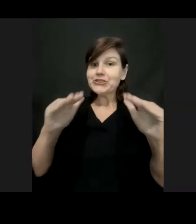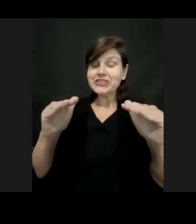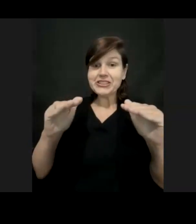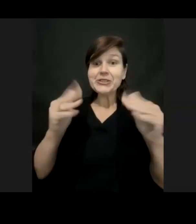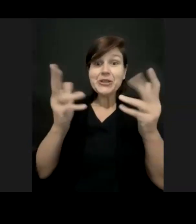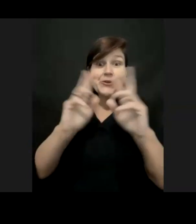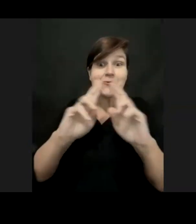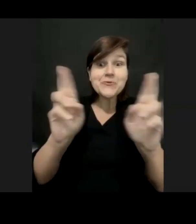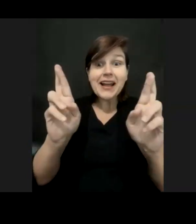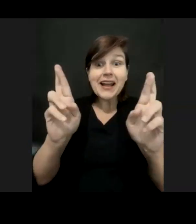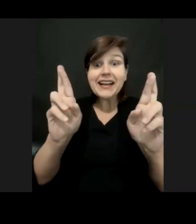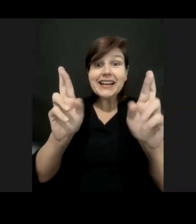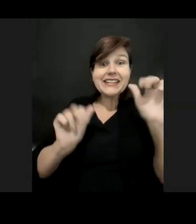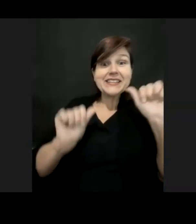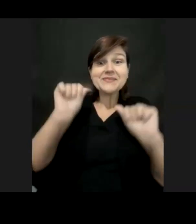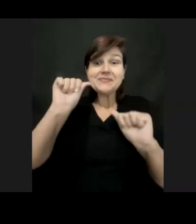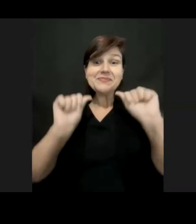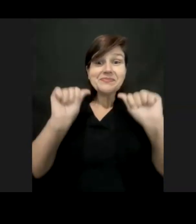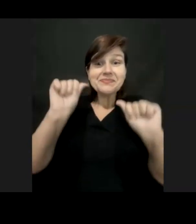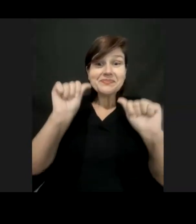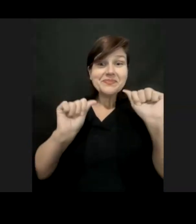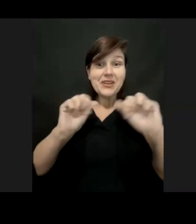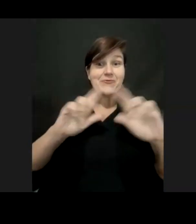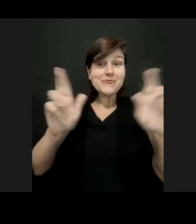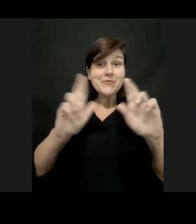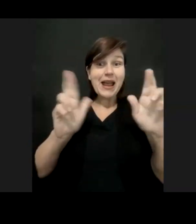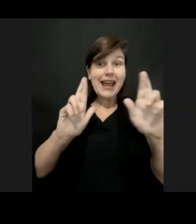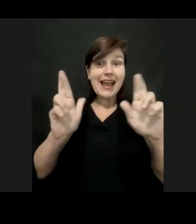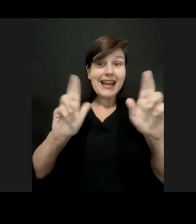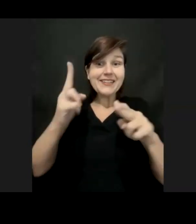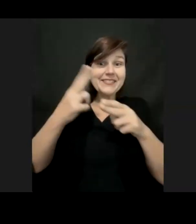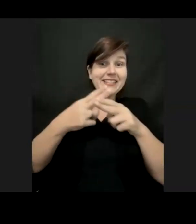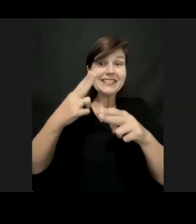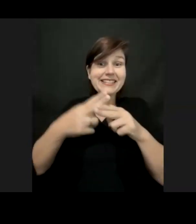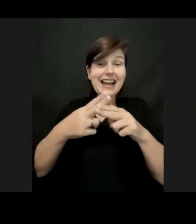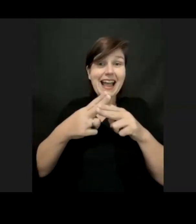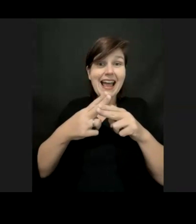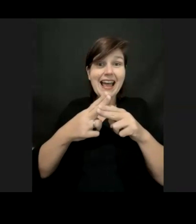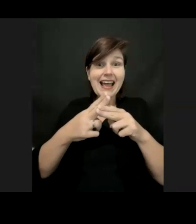∂ ∂ A-Da-da-da, da-la-da-da, da-la-da-da-da-da ∂ ∂ And guess who we're going to start with?